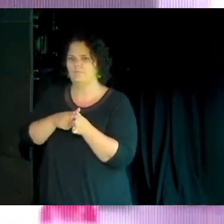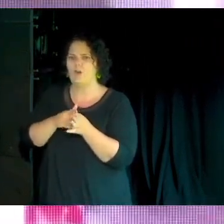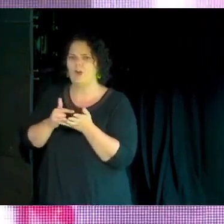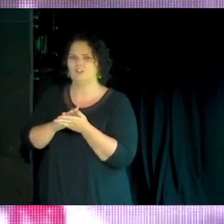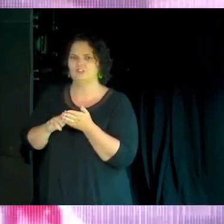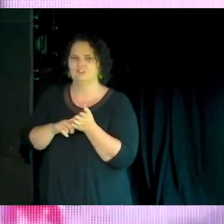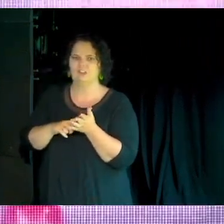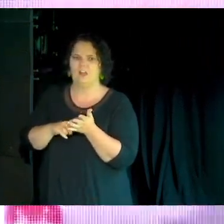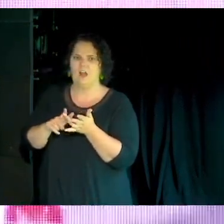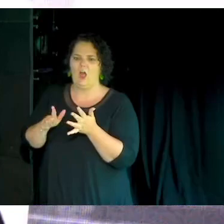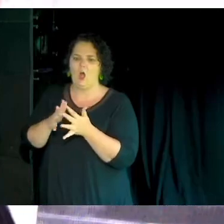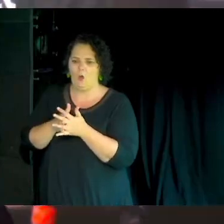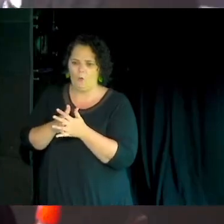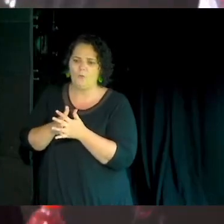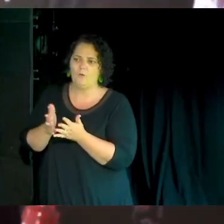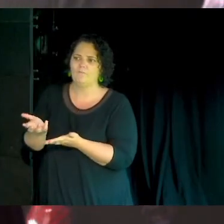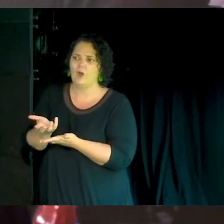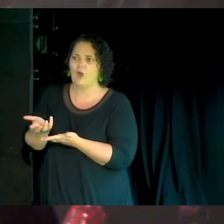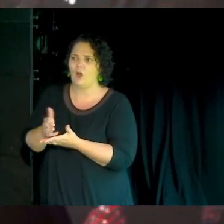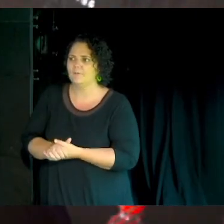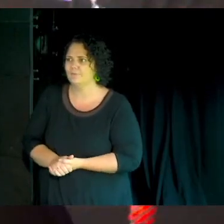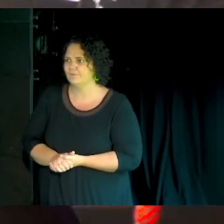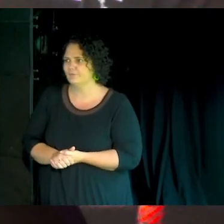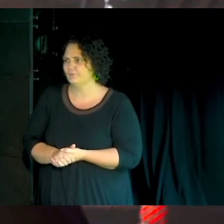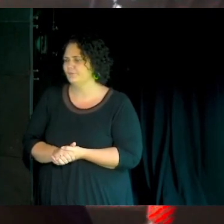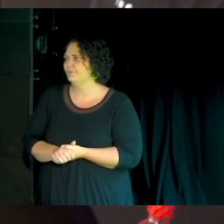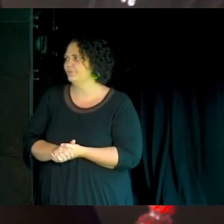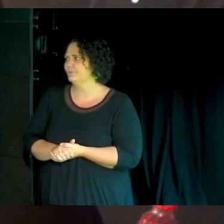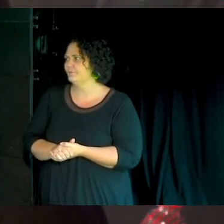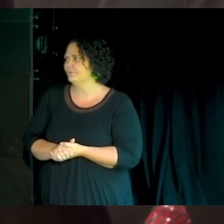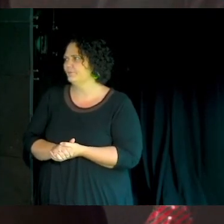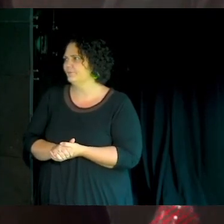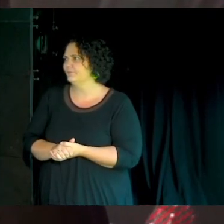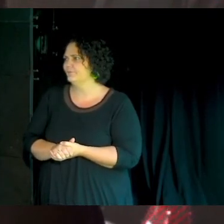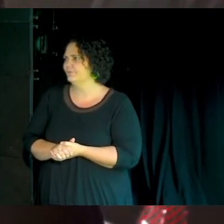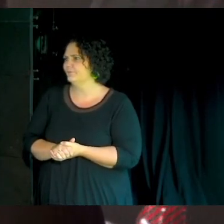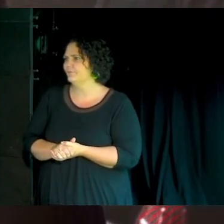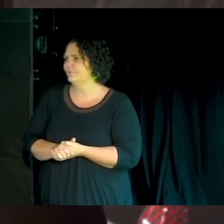process so you fry the crab first before you stir fry it I actually we call it flash fried